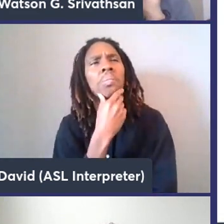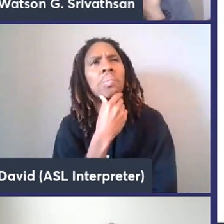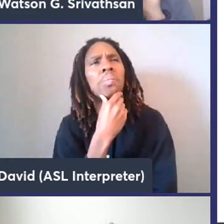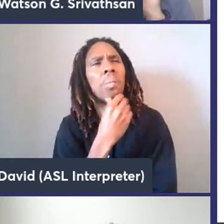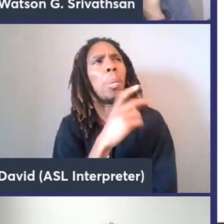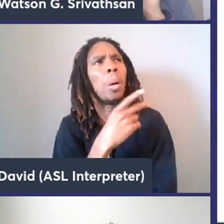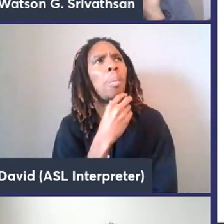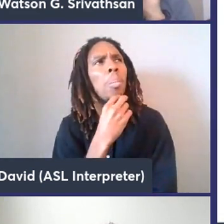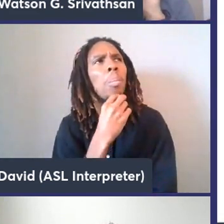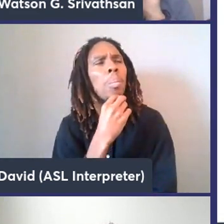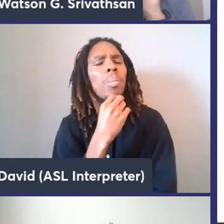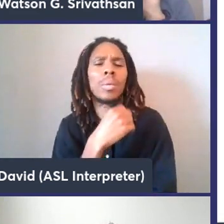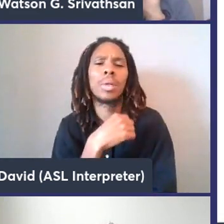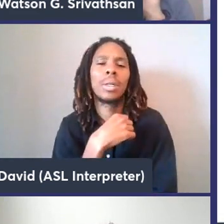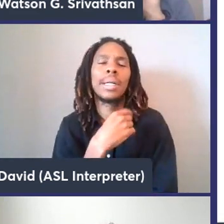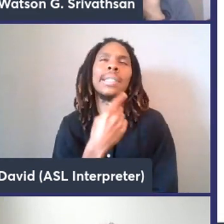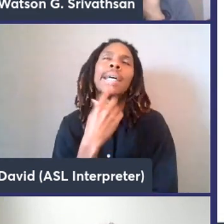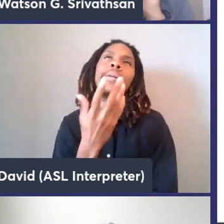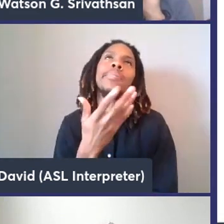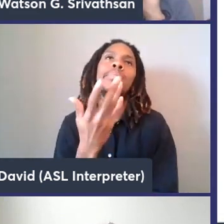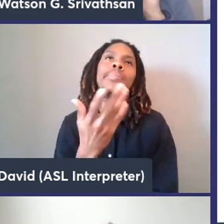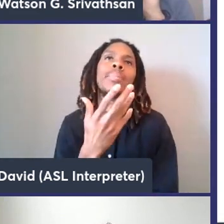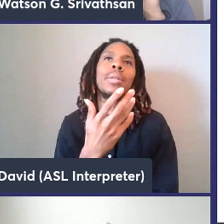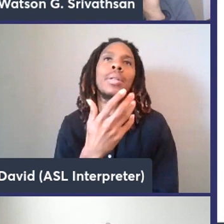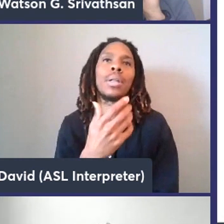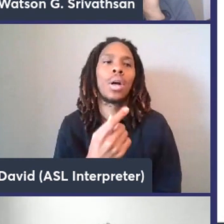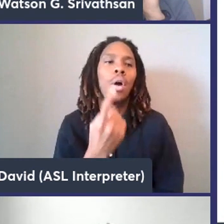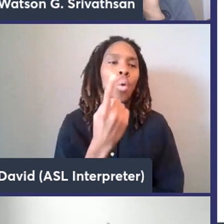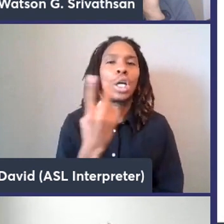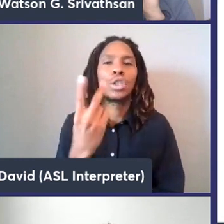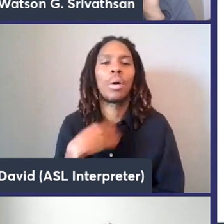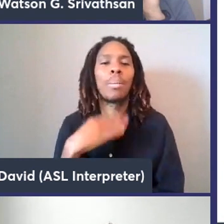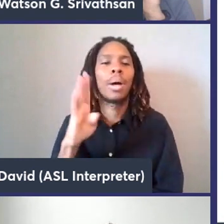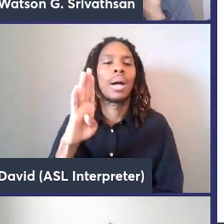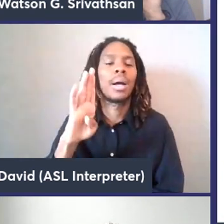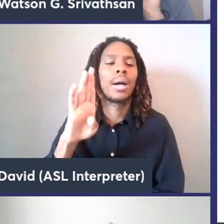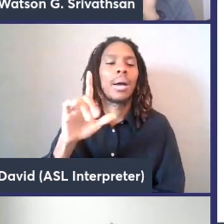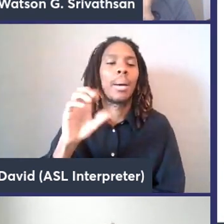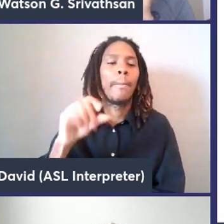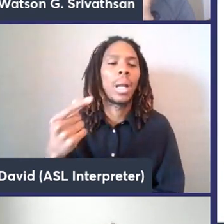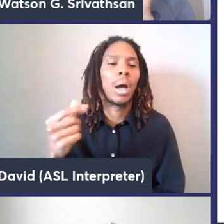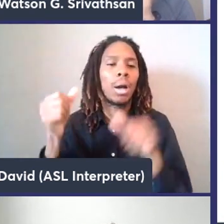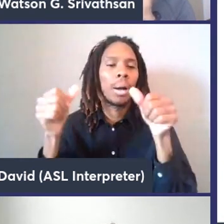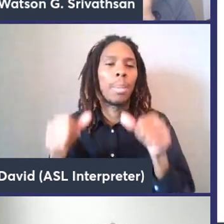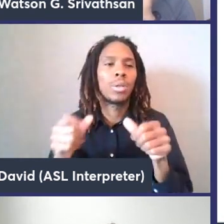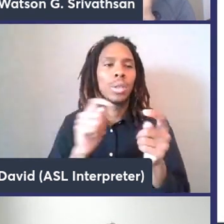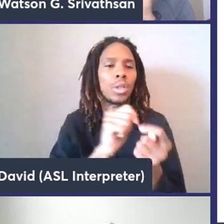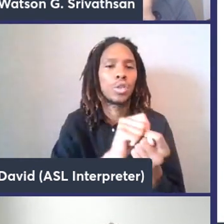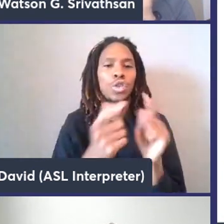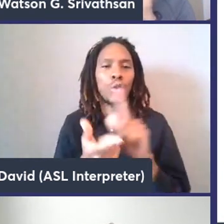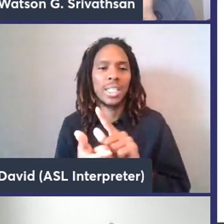So if I took, let's say one or two of my blog posts, we translated those manually, and then I said,